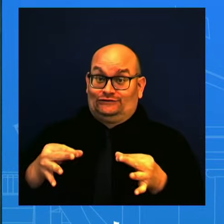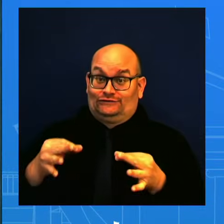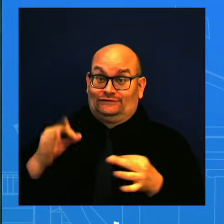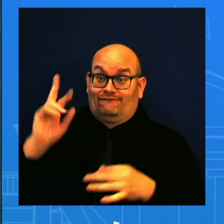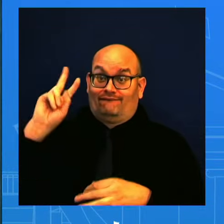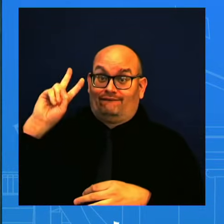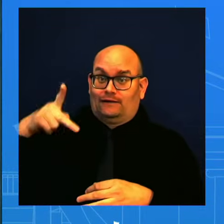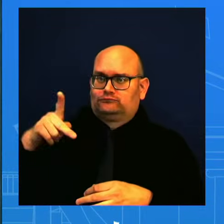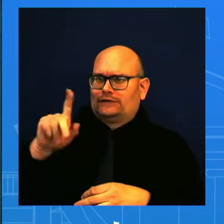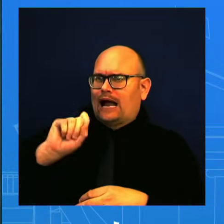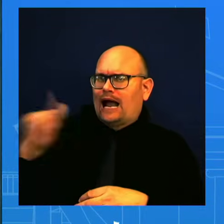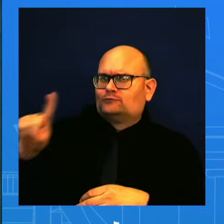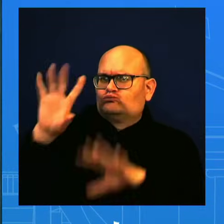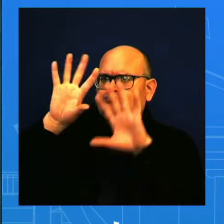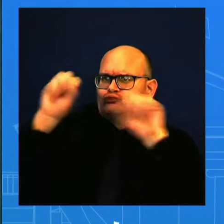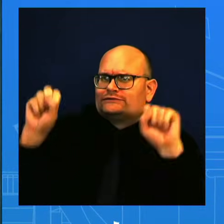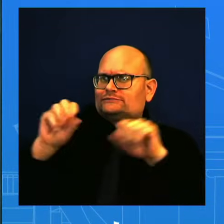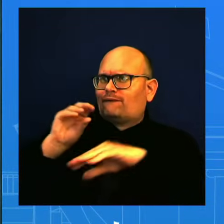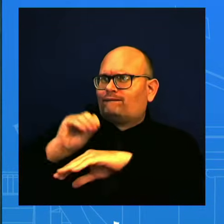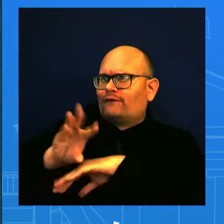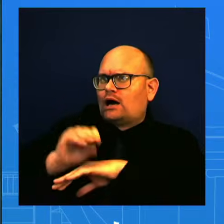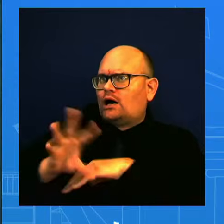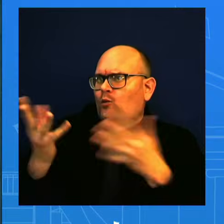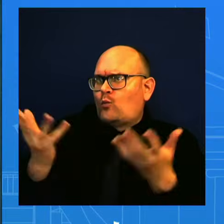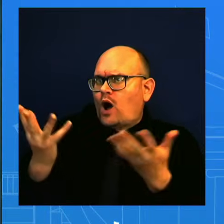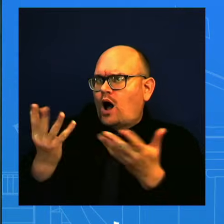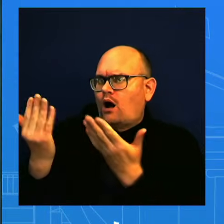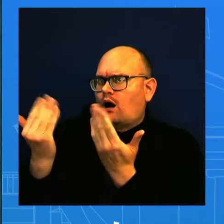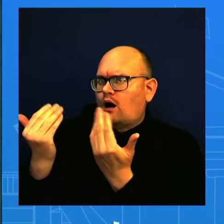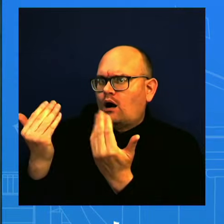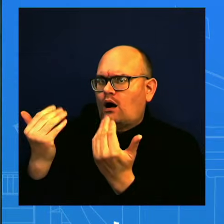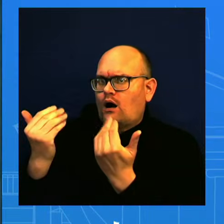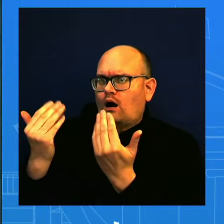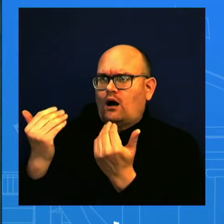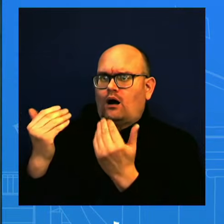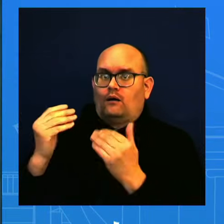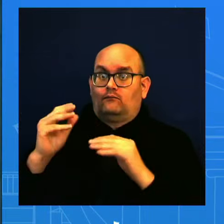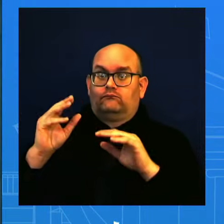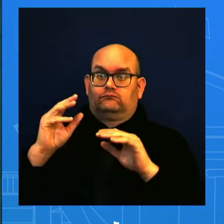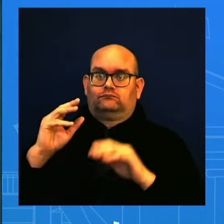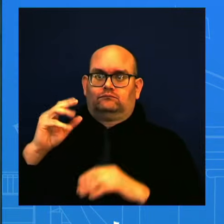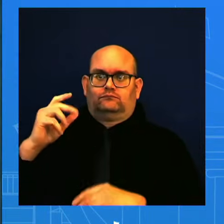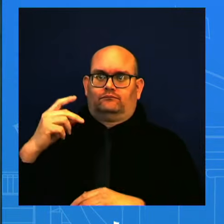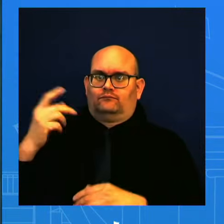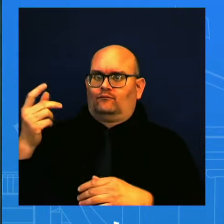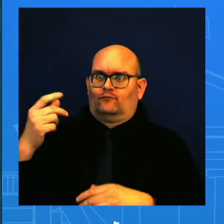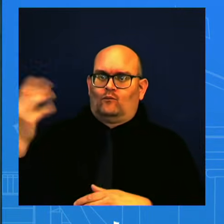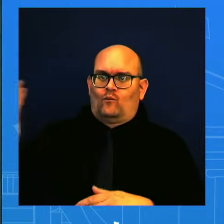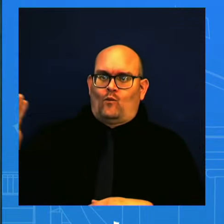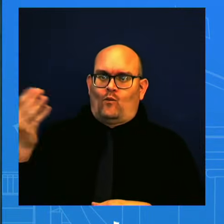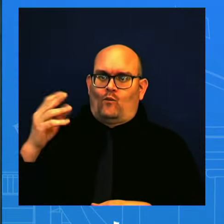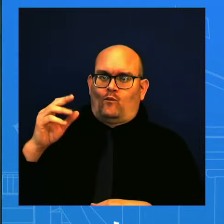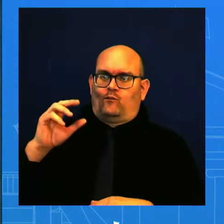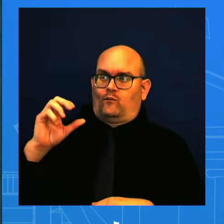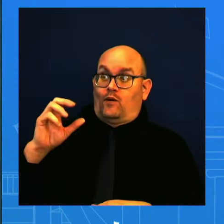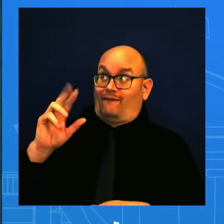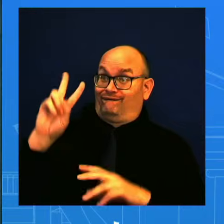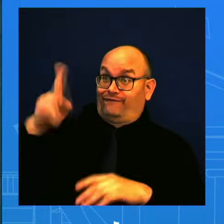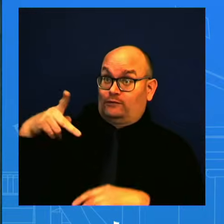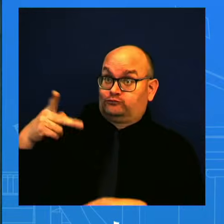you know, experts on this. And, look, the president believes that nobody is above the law. Nobody is above the law.